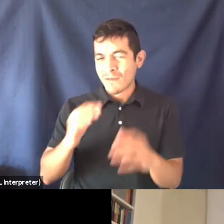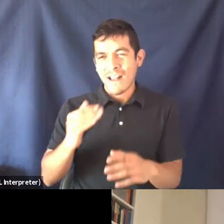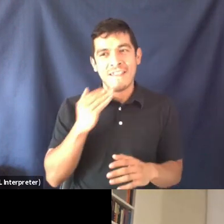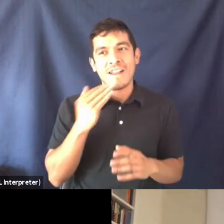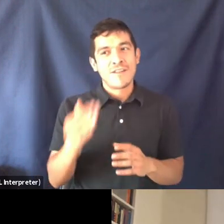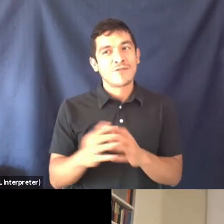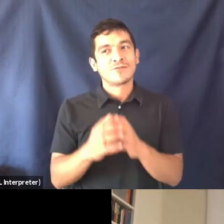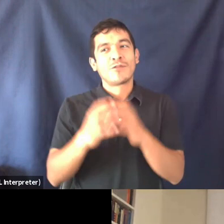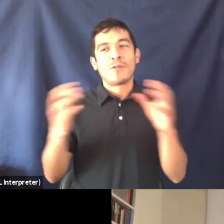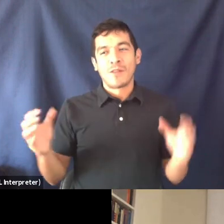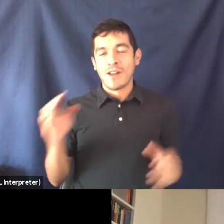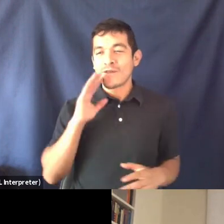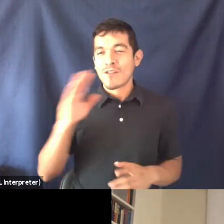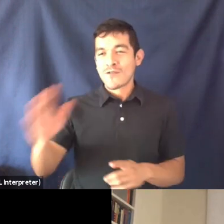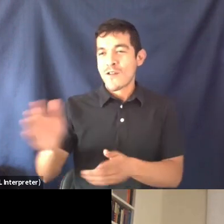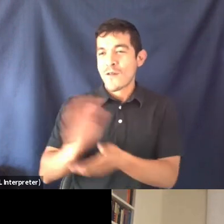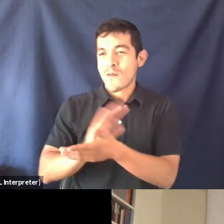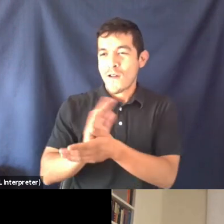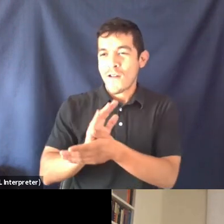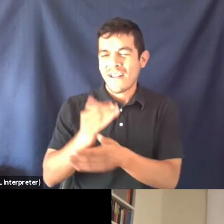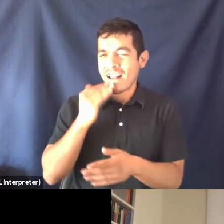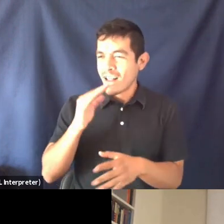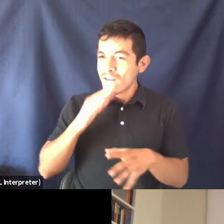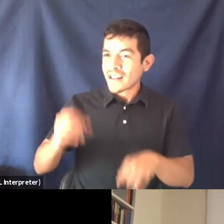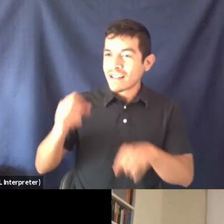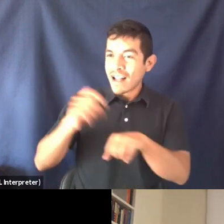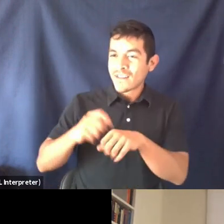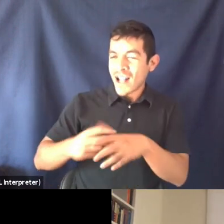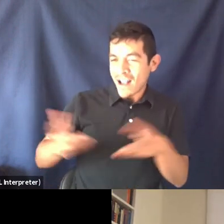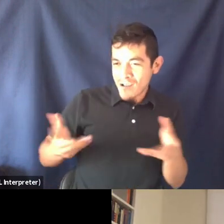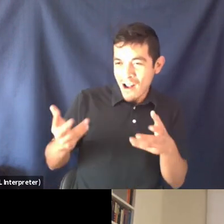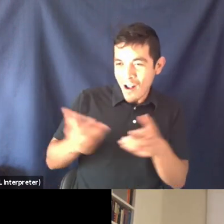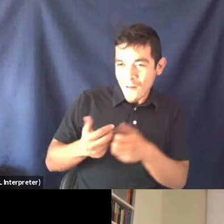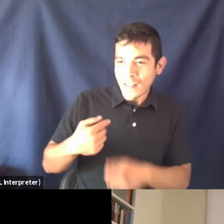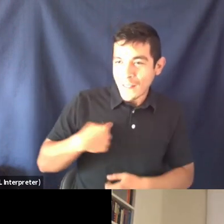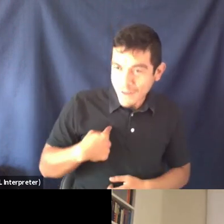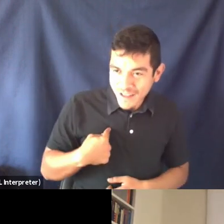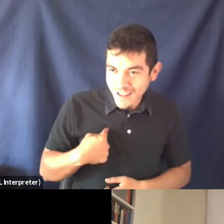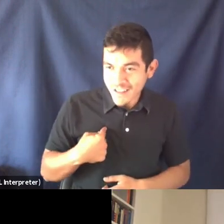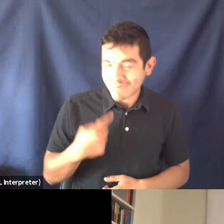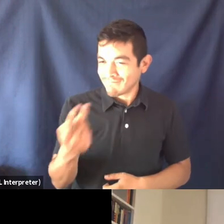and thank you for taking the time to talk with us too. And I guess my very last question I would throw one last one in here,